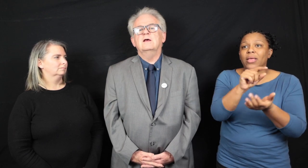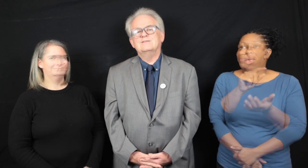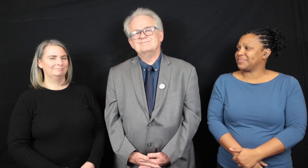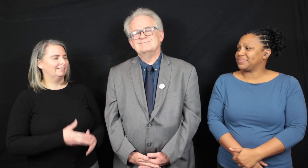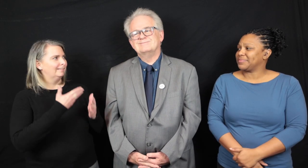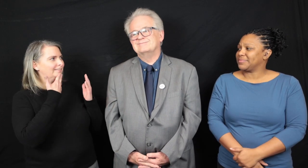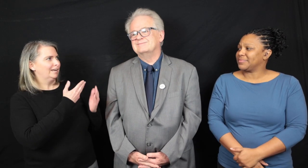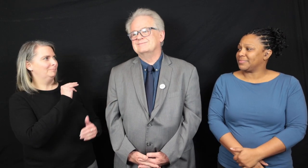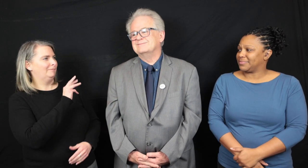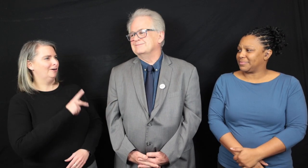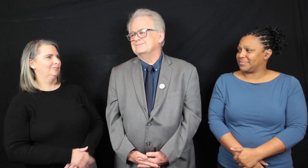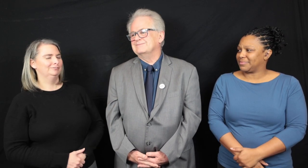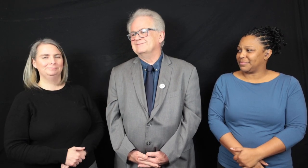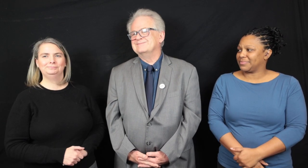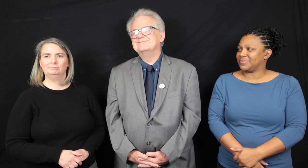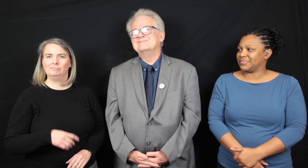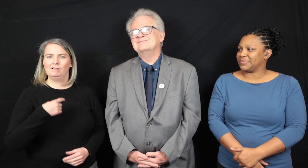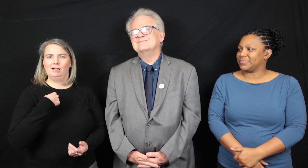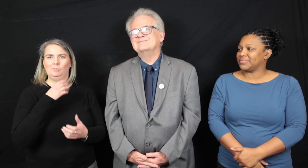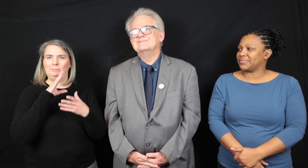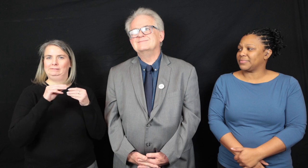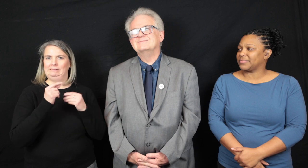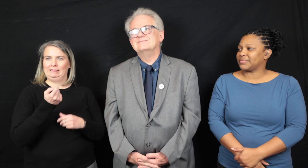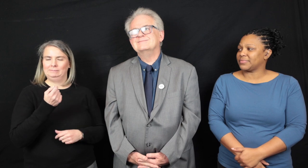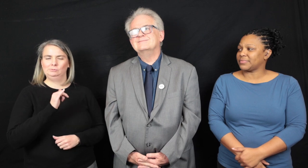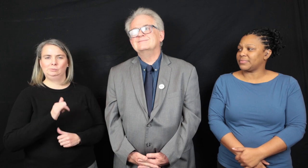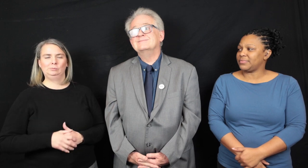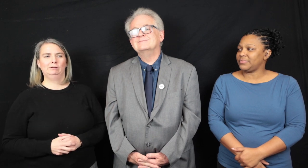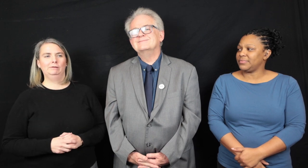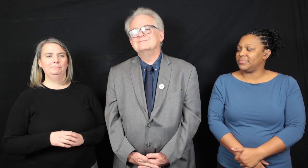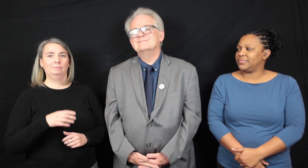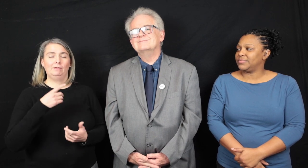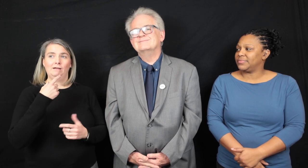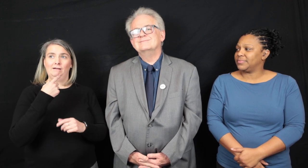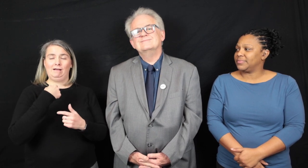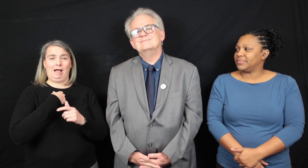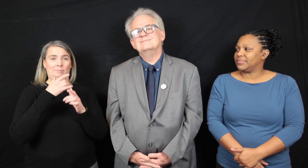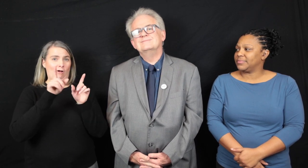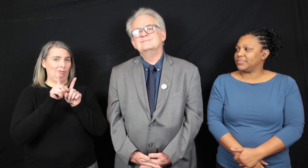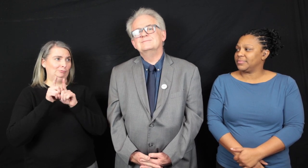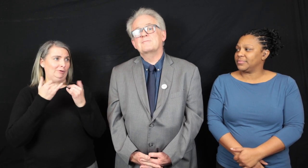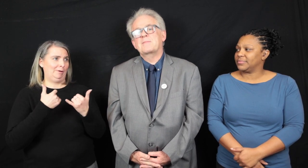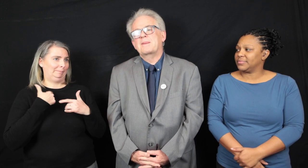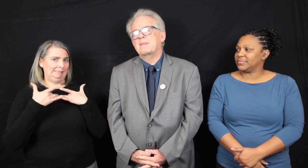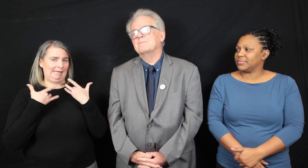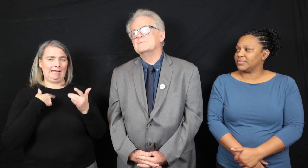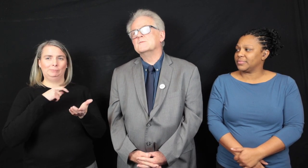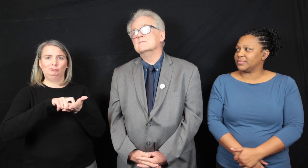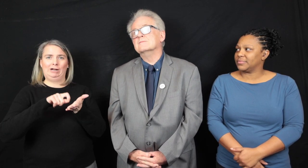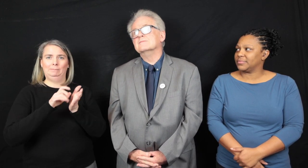Kathleen: Thanks Mark. I want to share a little bit. I’m very excited to share I am writing a